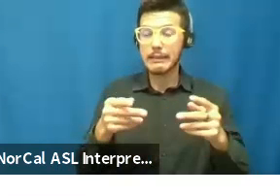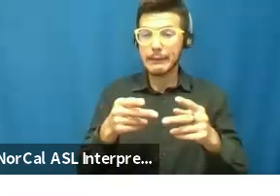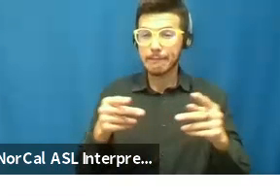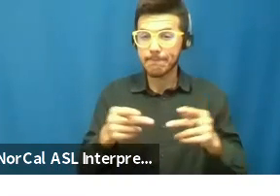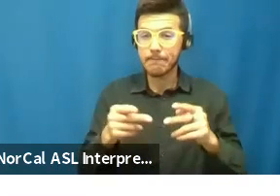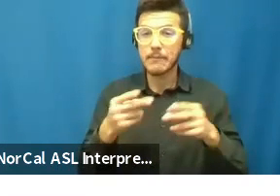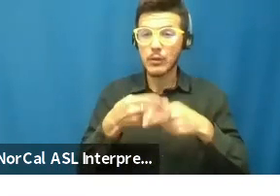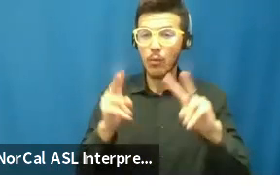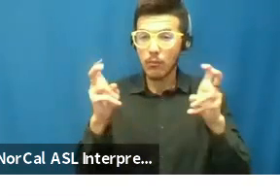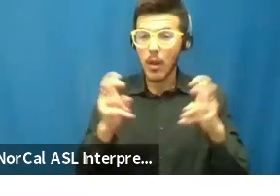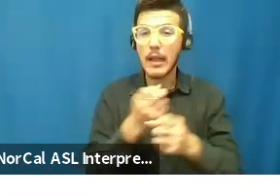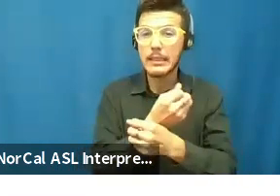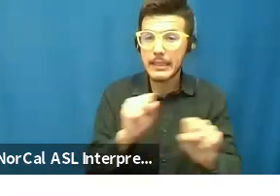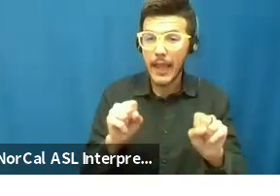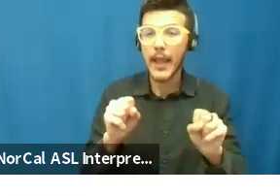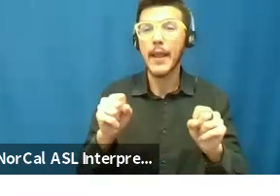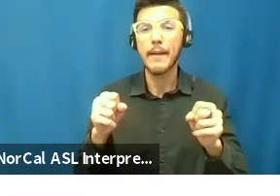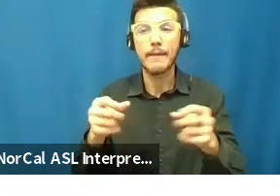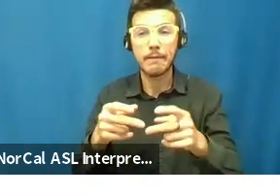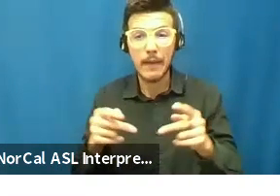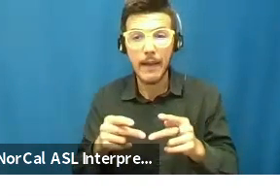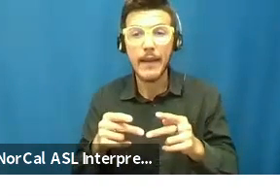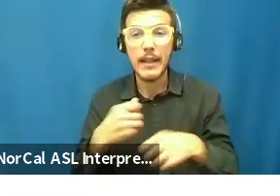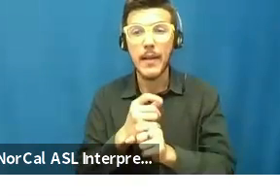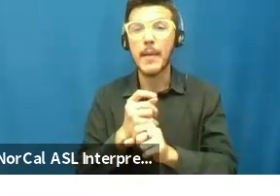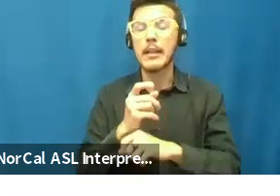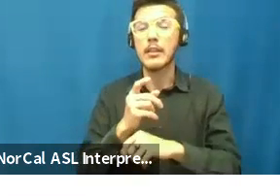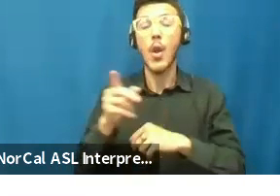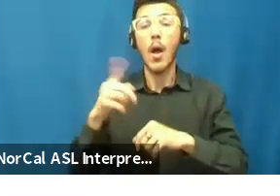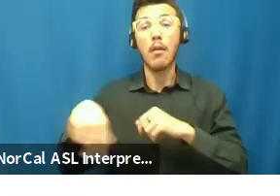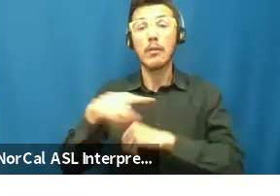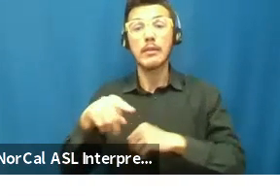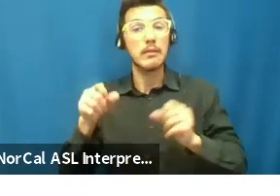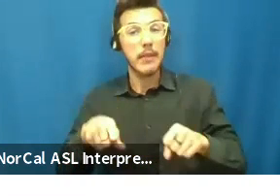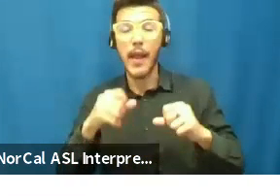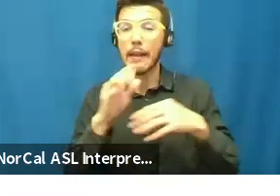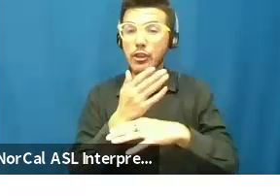can exchange ideas, find solutions to problems they face in their organization and then champion